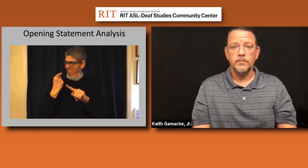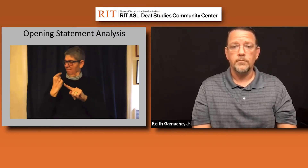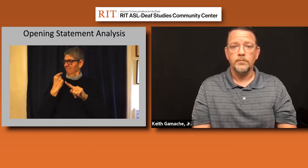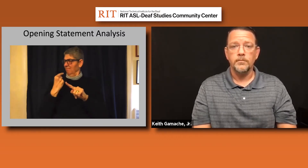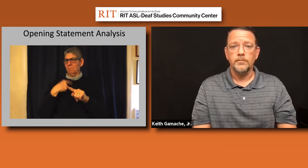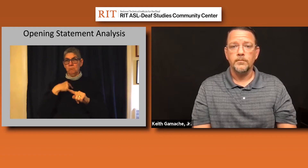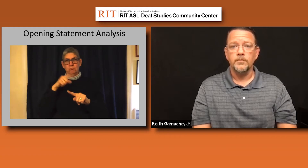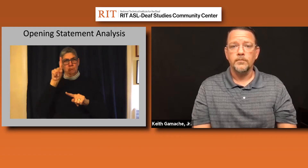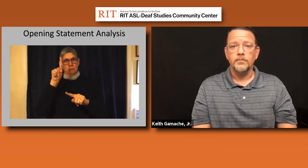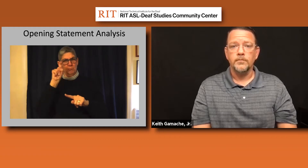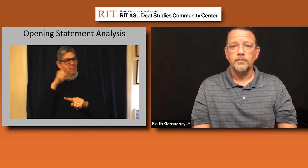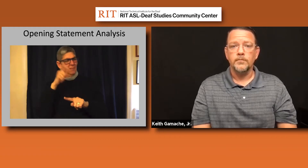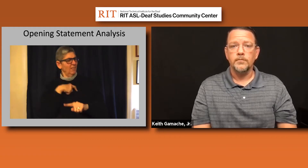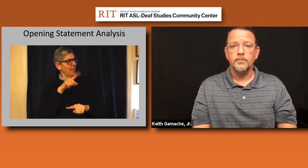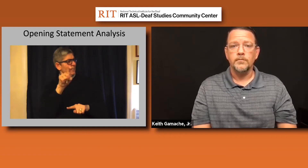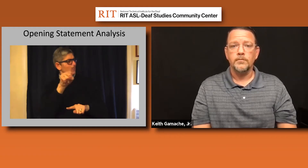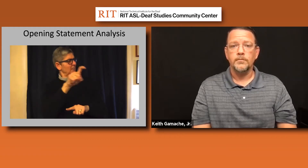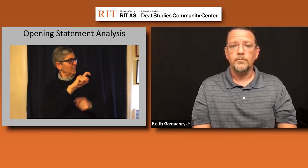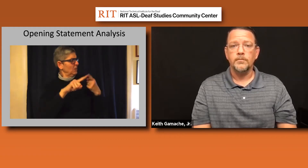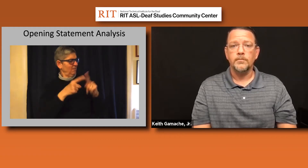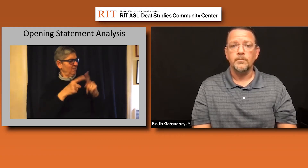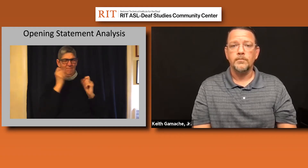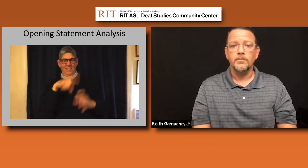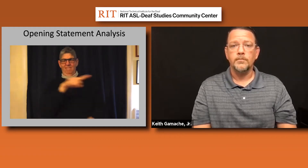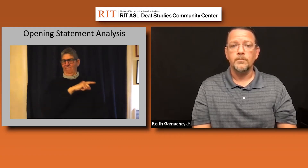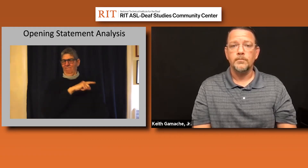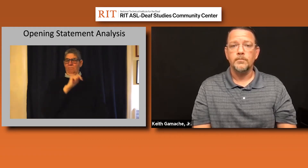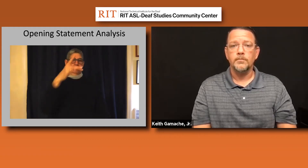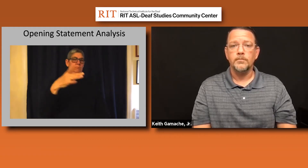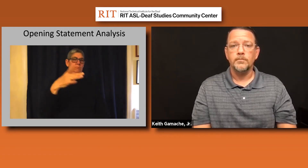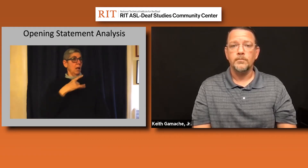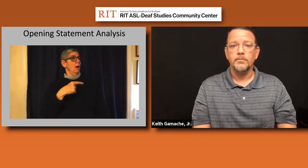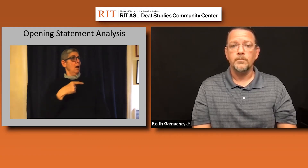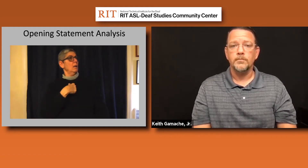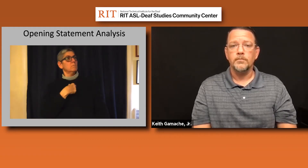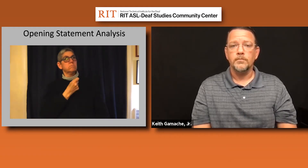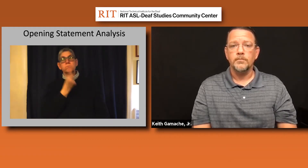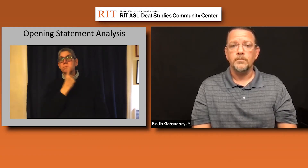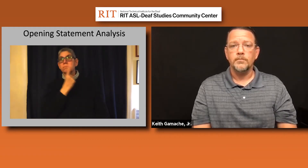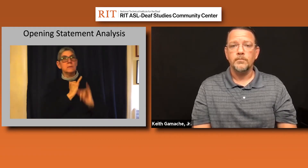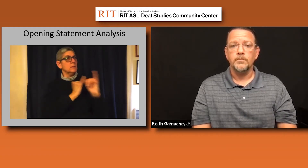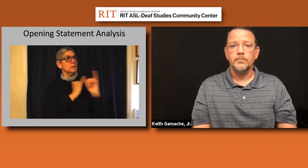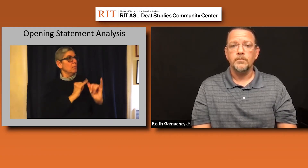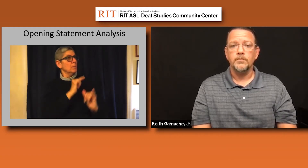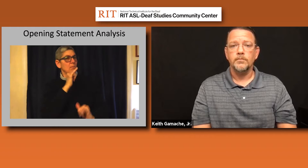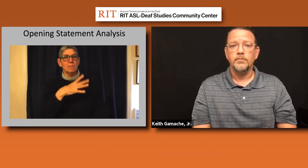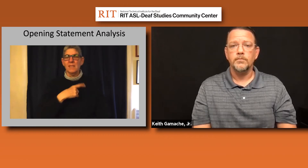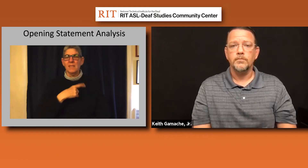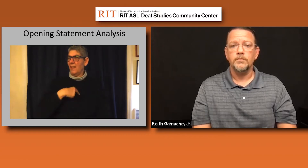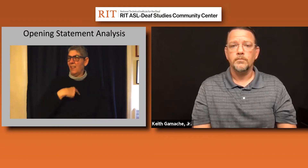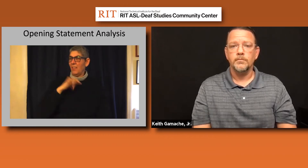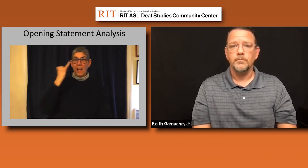Do we have to invent signs and then go back and change signs? So I've been polling some of my friends, and they don't really like that concept,